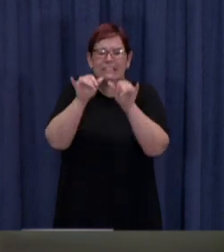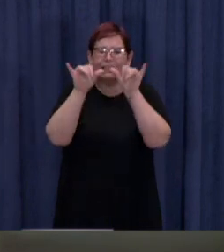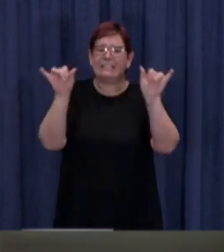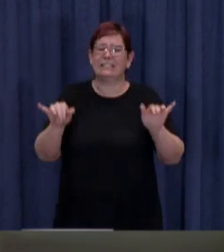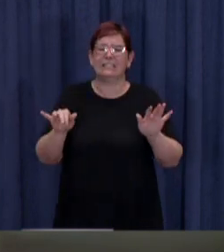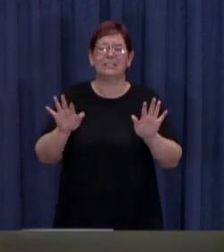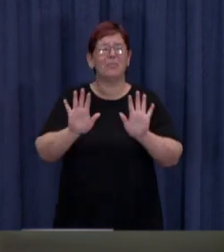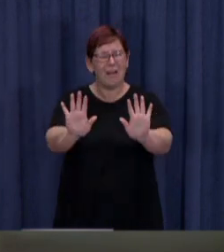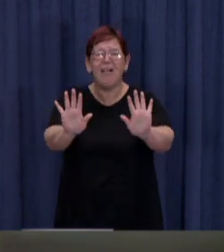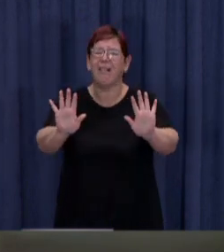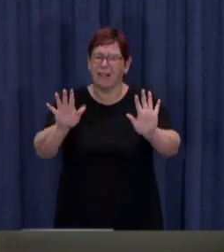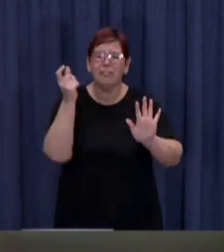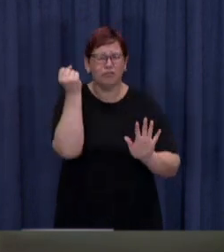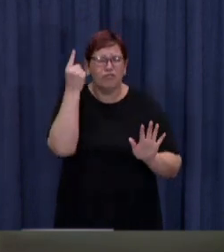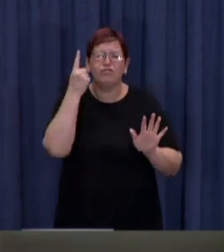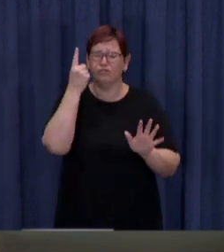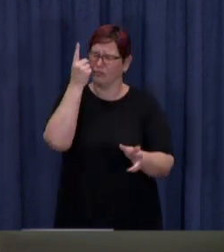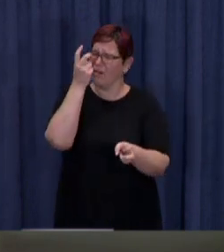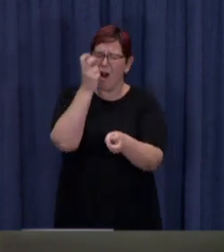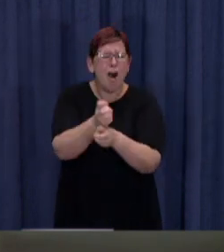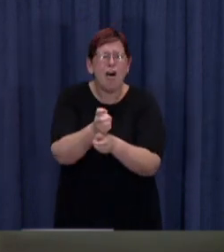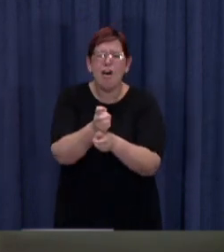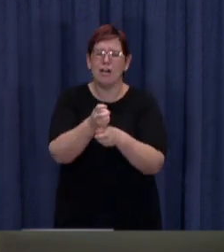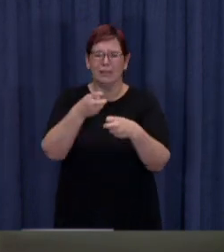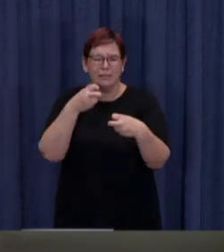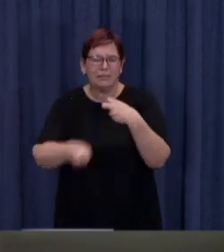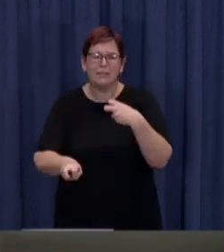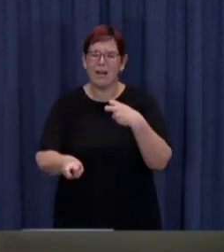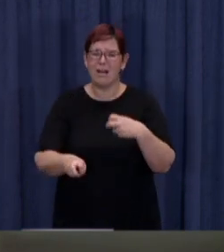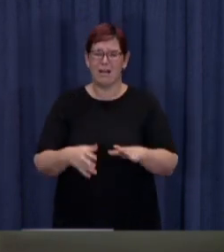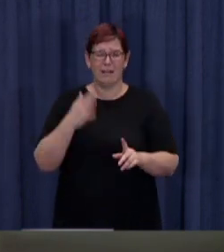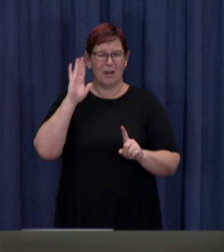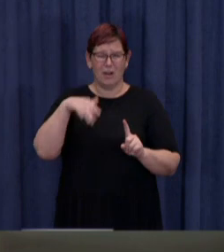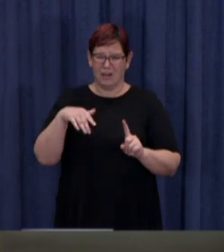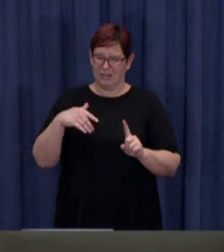across Canada and in many parts of the world I want people in Toronto to know